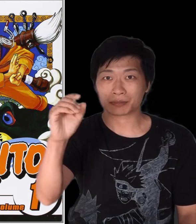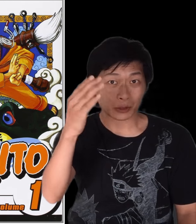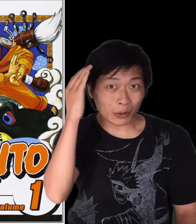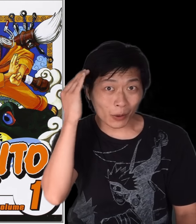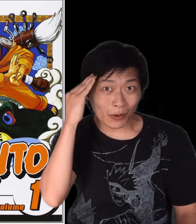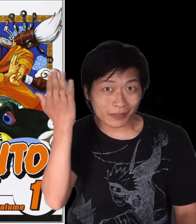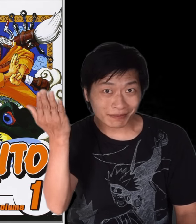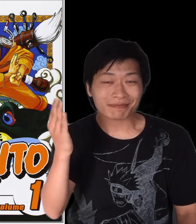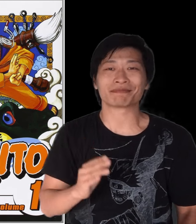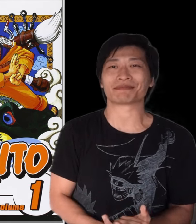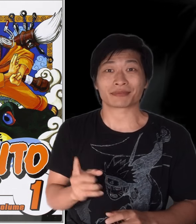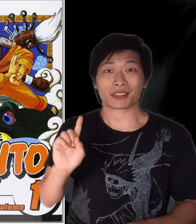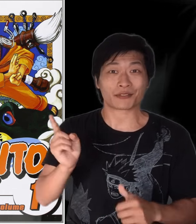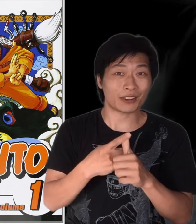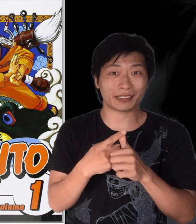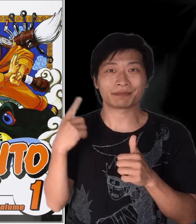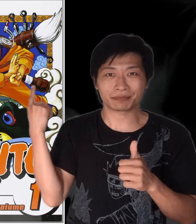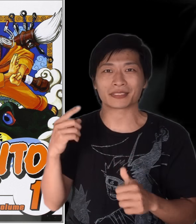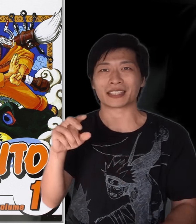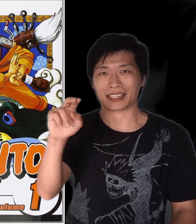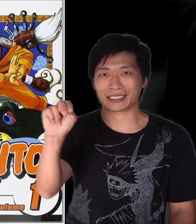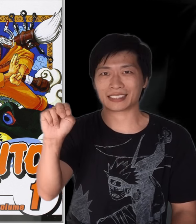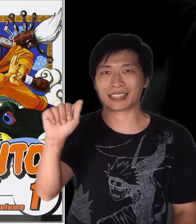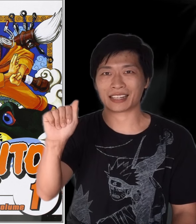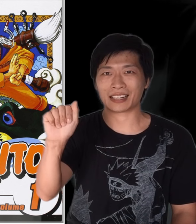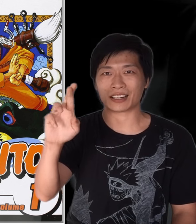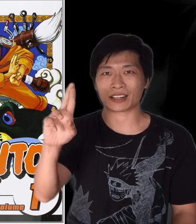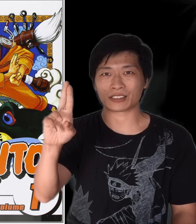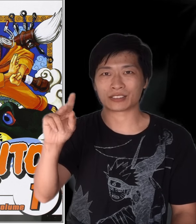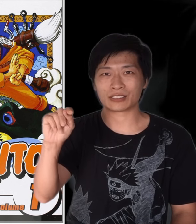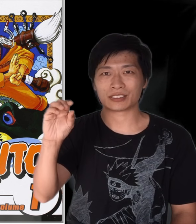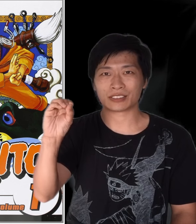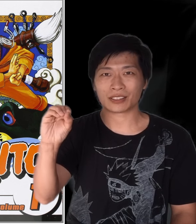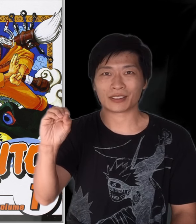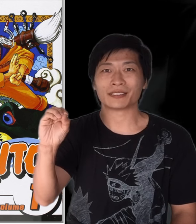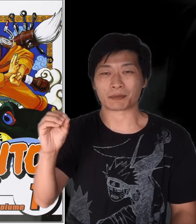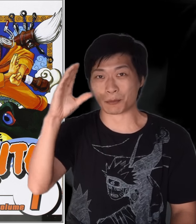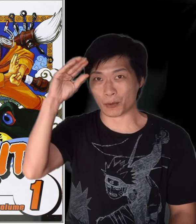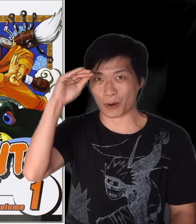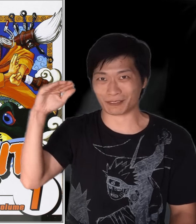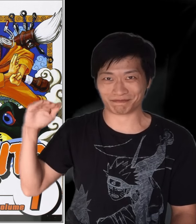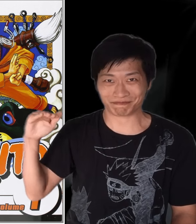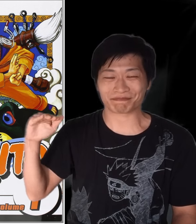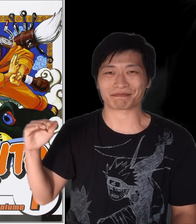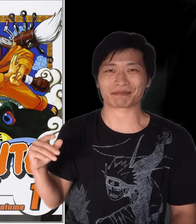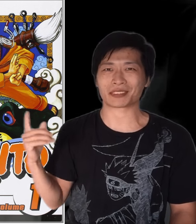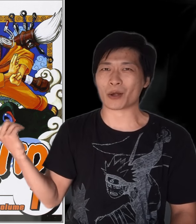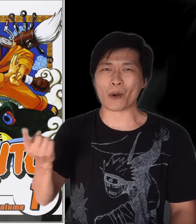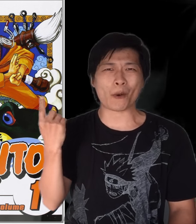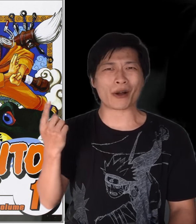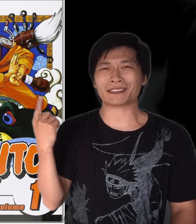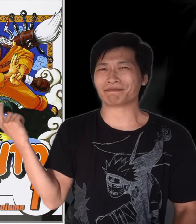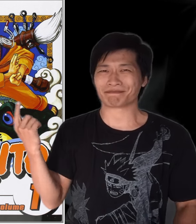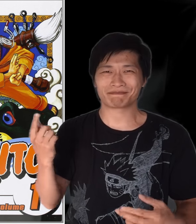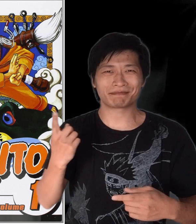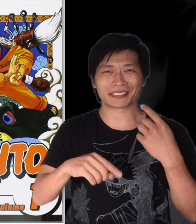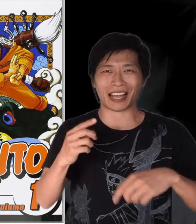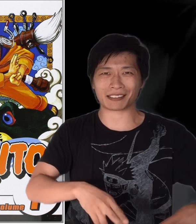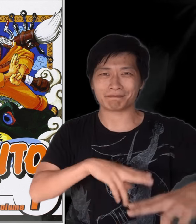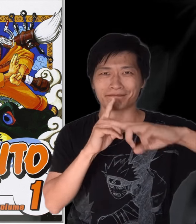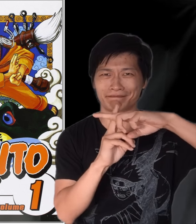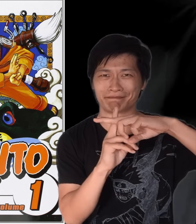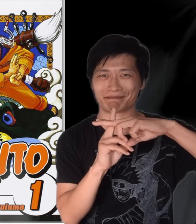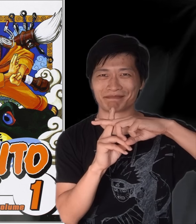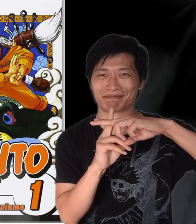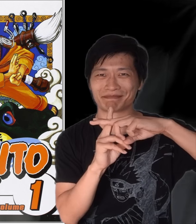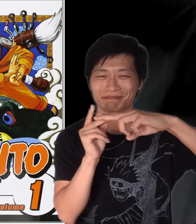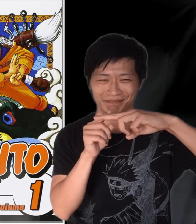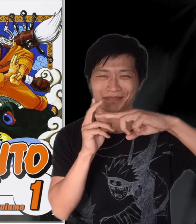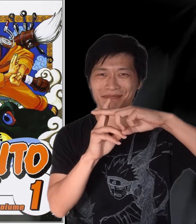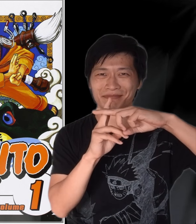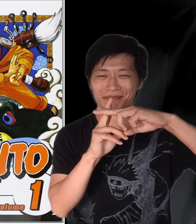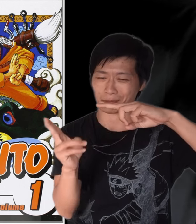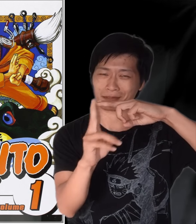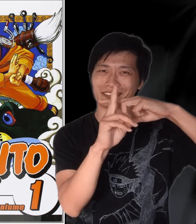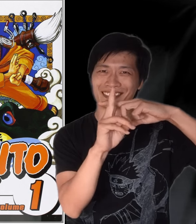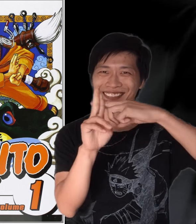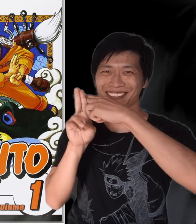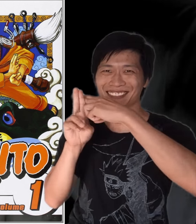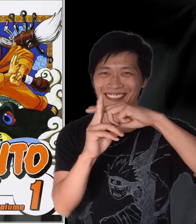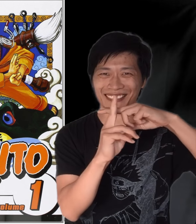Do you know it? Naruto is a young boy who always uses this Jutsu.